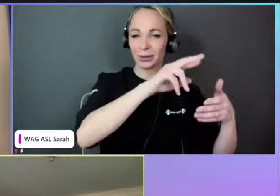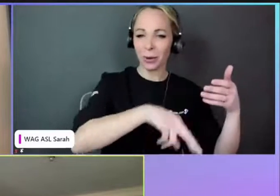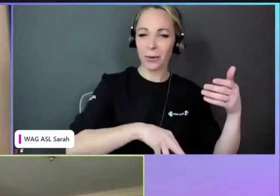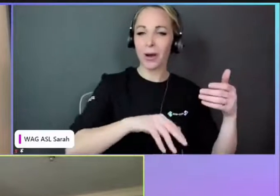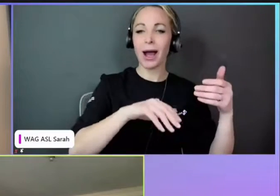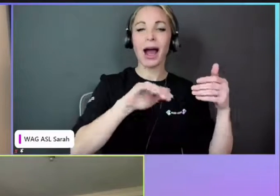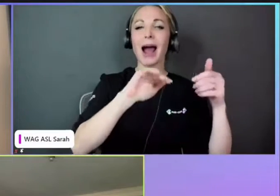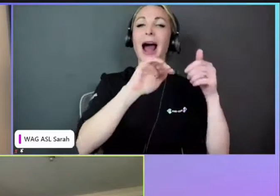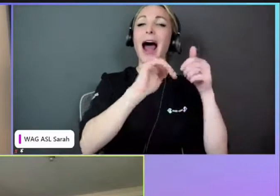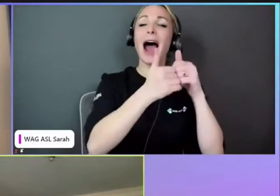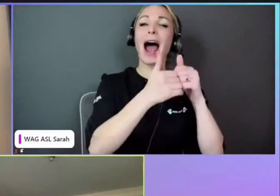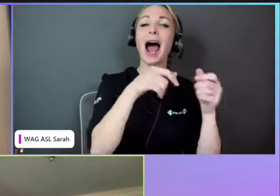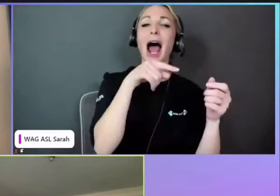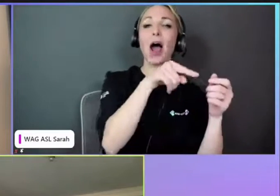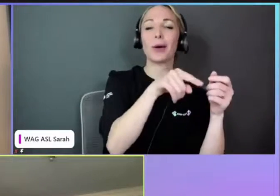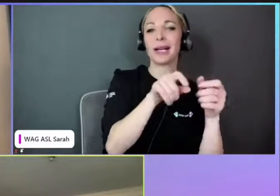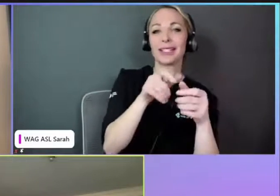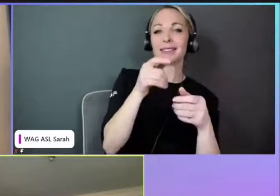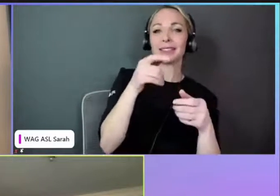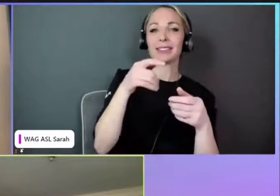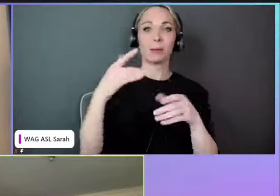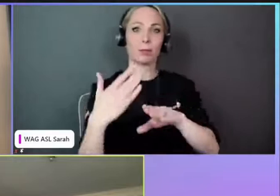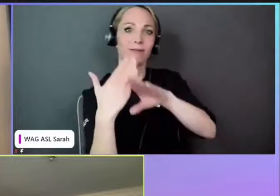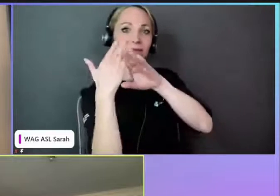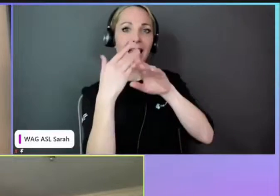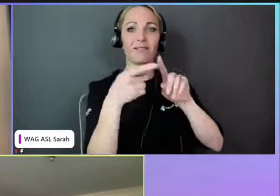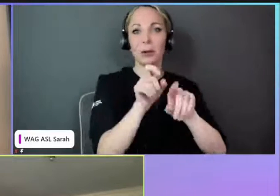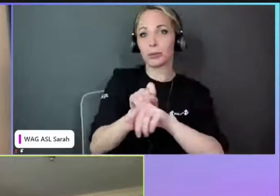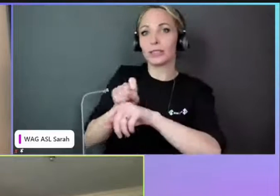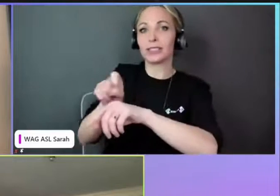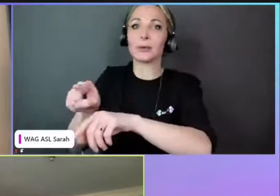Does it tie into the test framework to pause